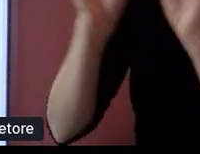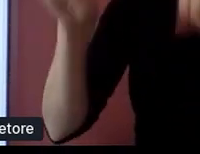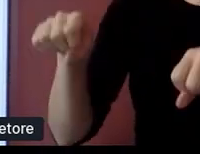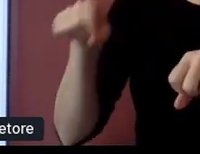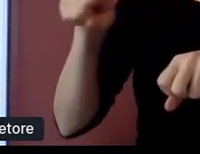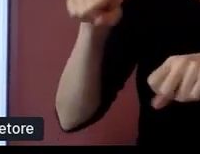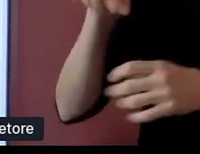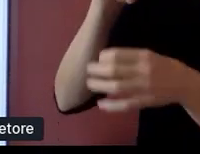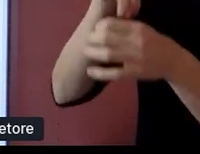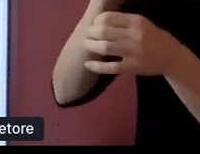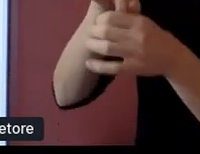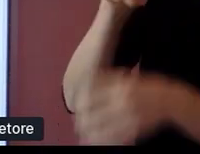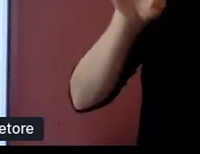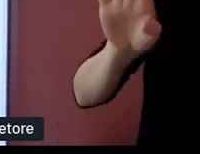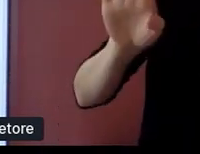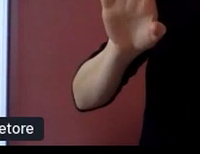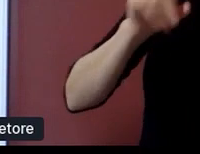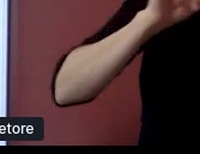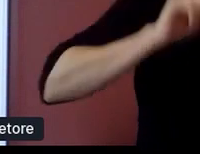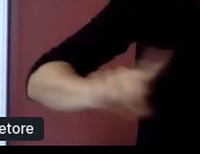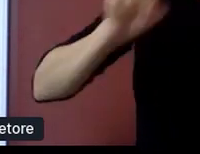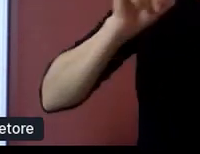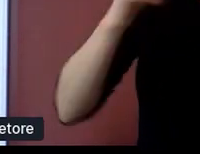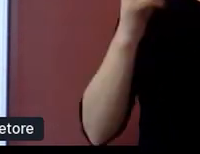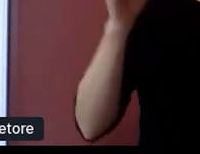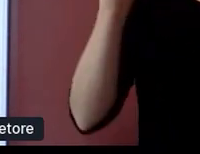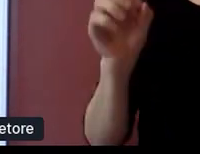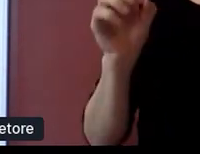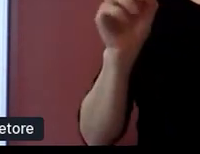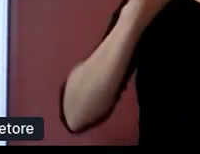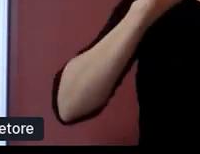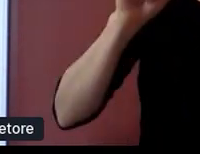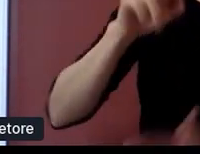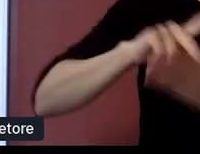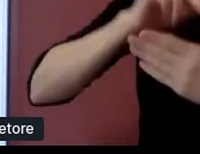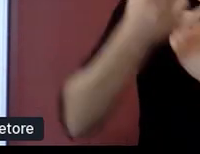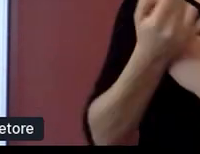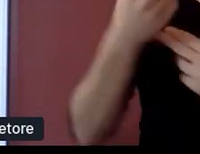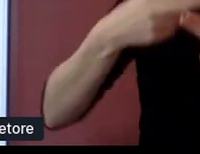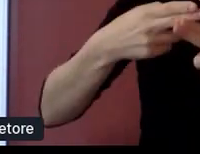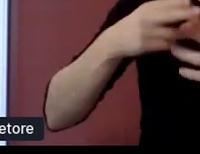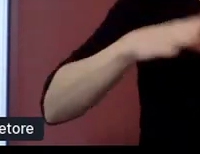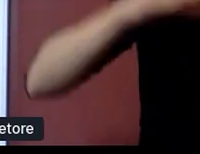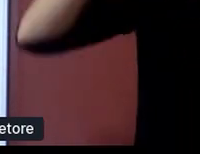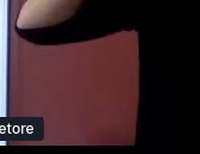as a Real Hero for the Learn Here Project in 2018.